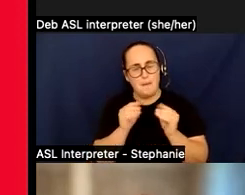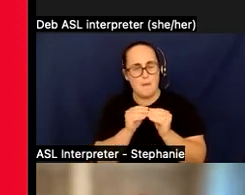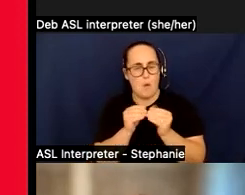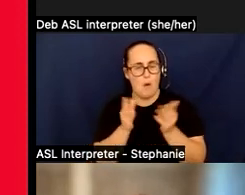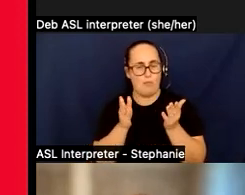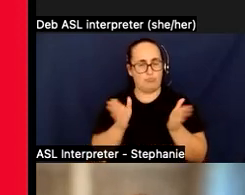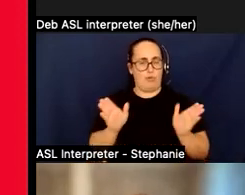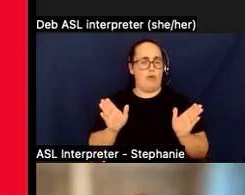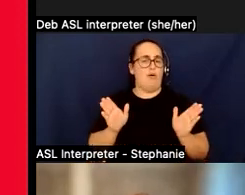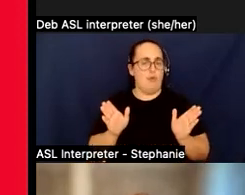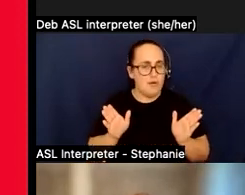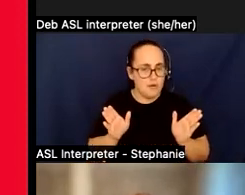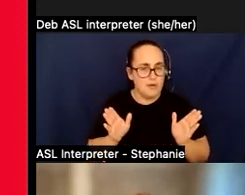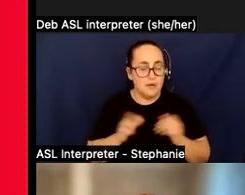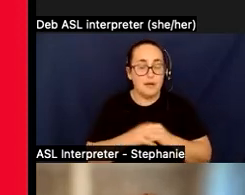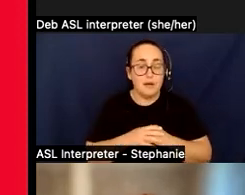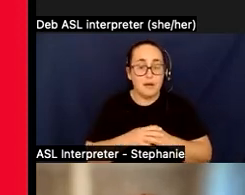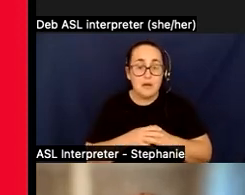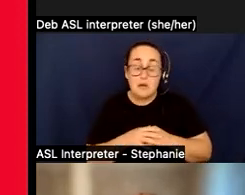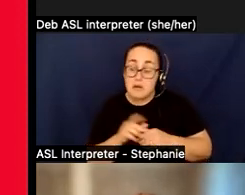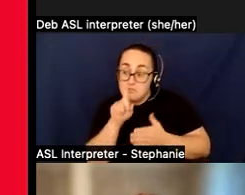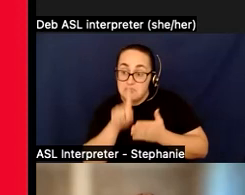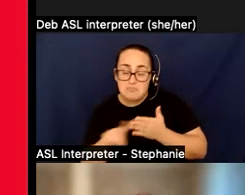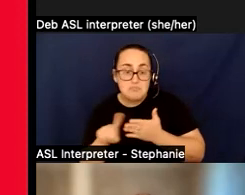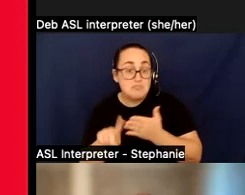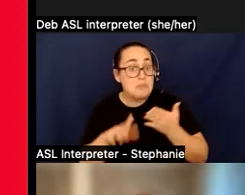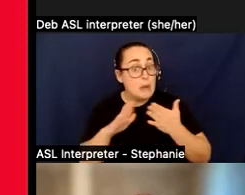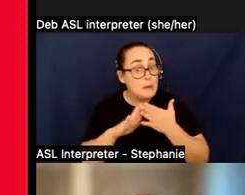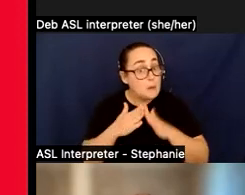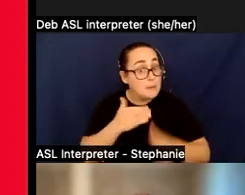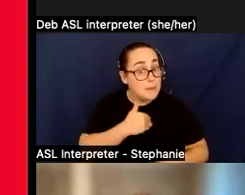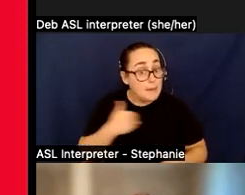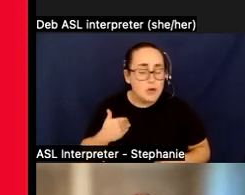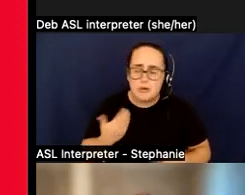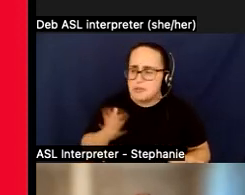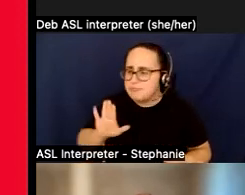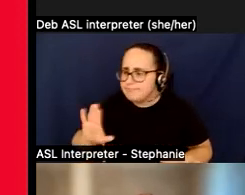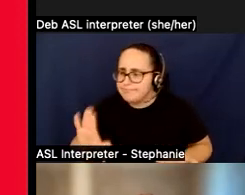or organizations tell the story of where they live and what that makes their community unique.